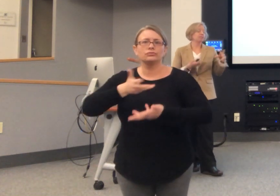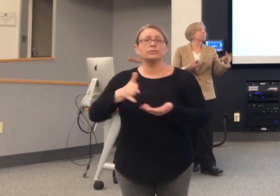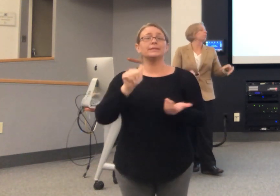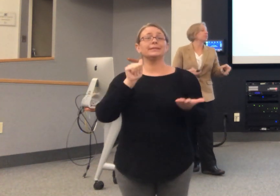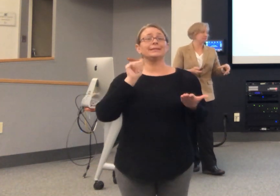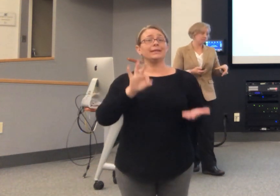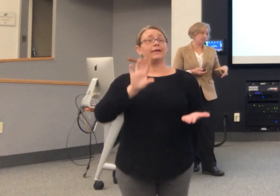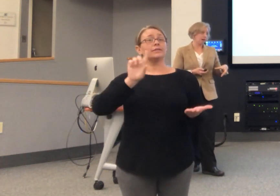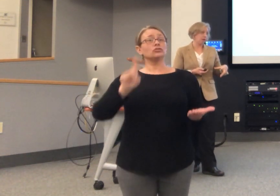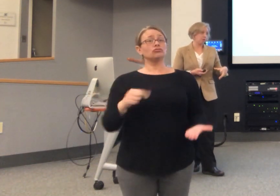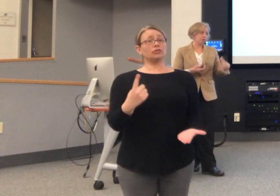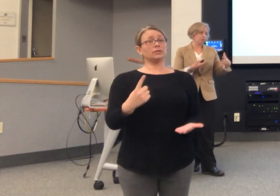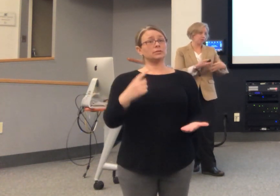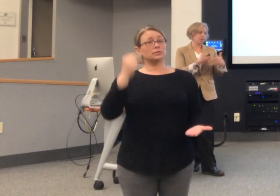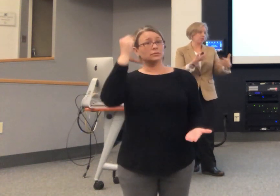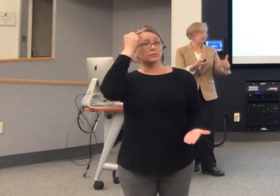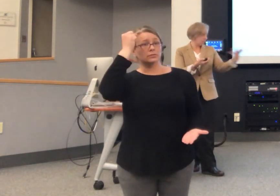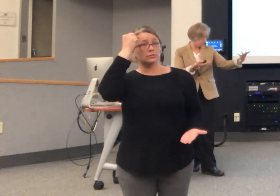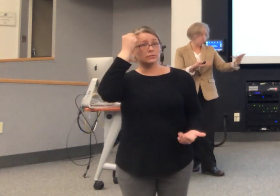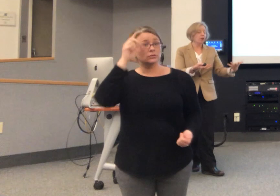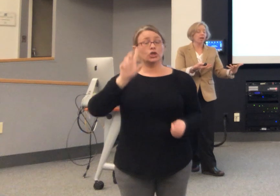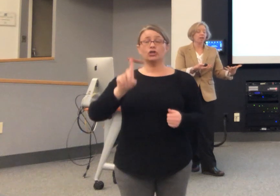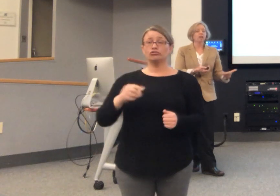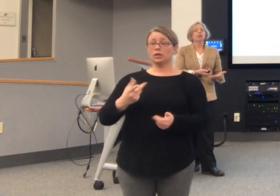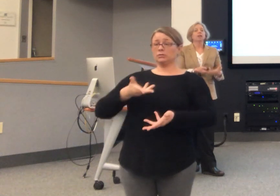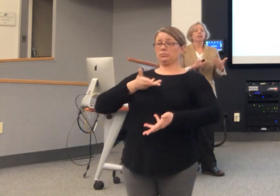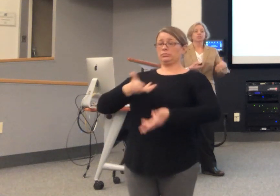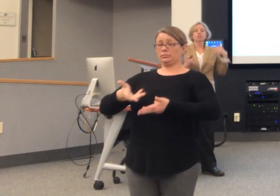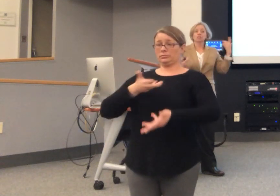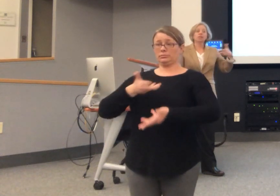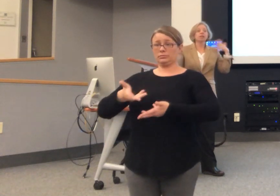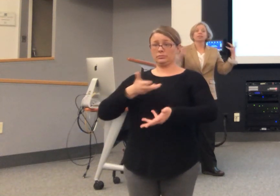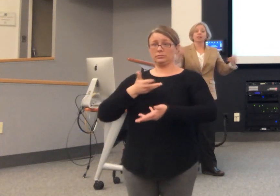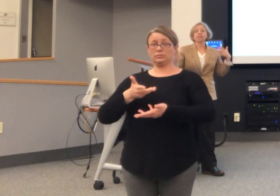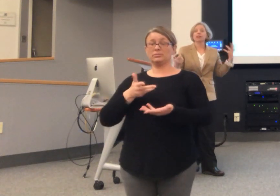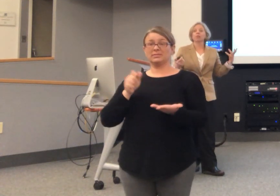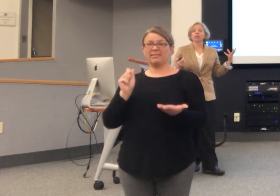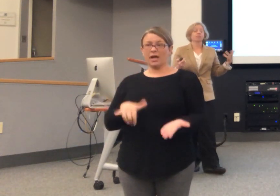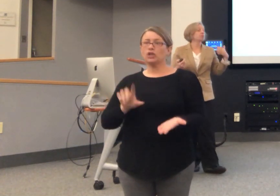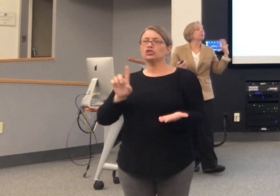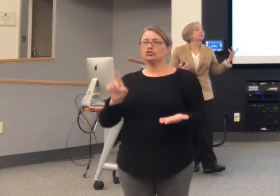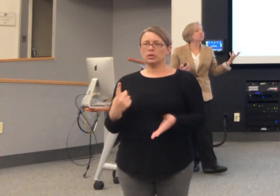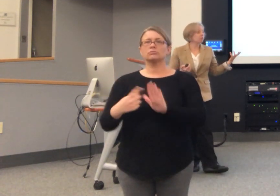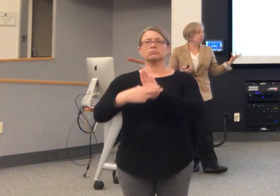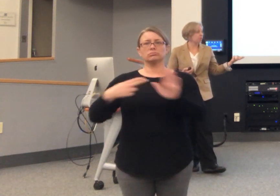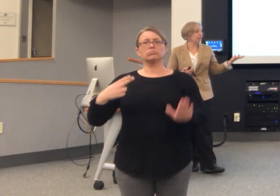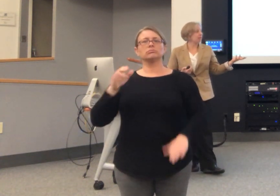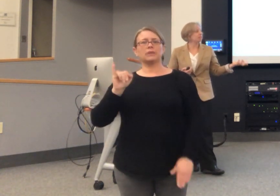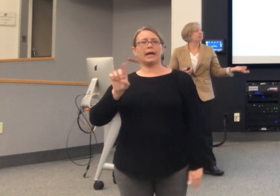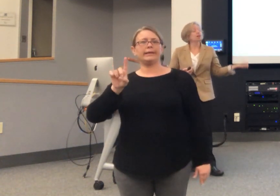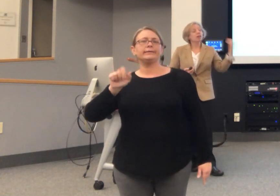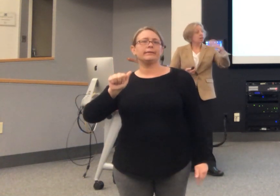express it somehow in a tangible way, it's just an idea. It's out there. If somebody else comes up with that idea